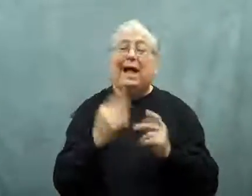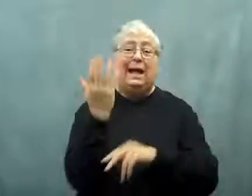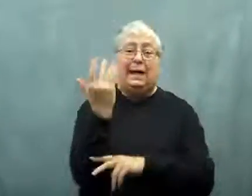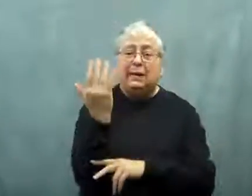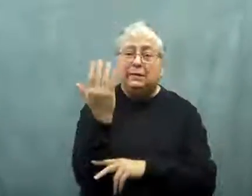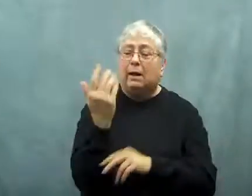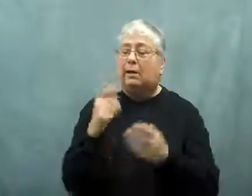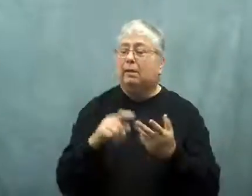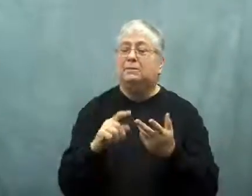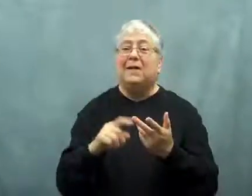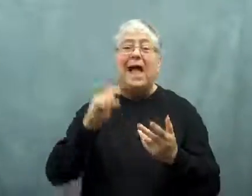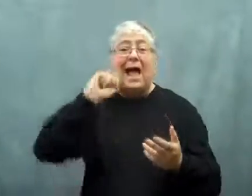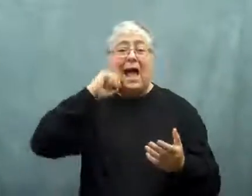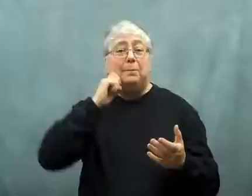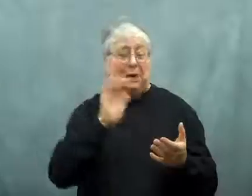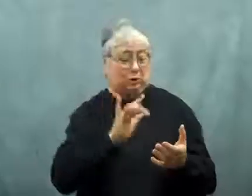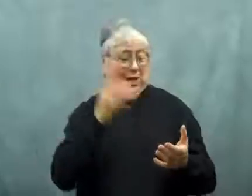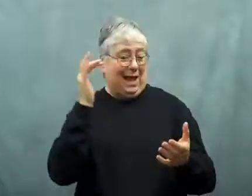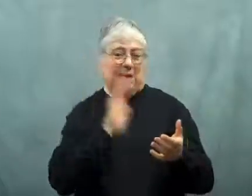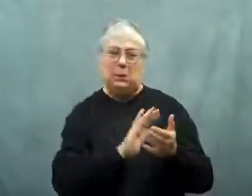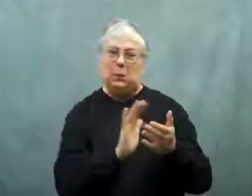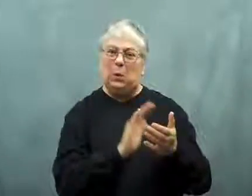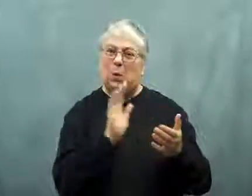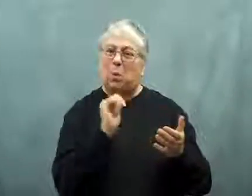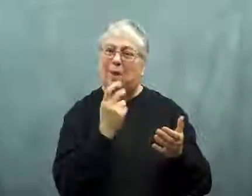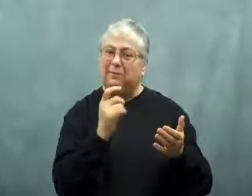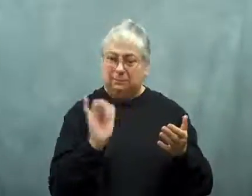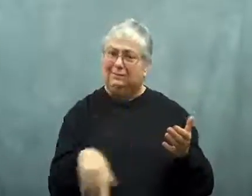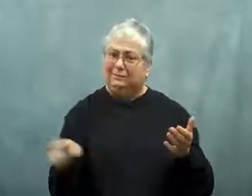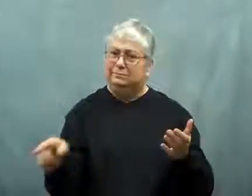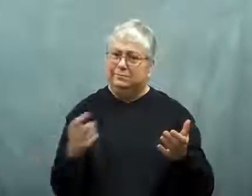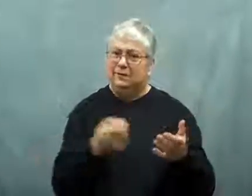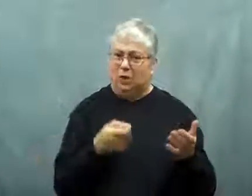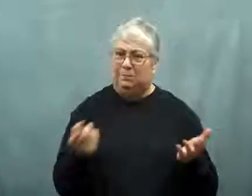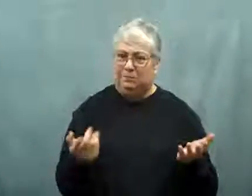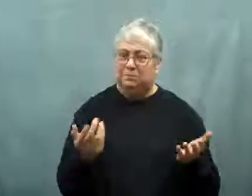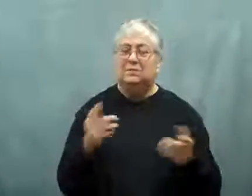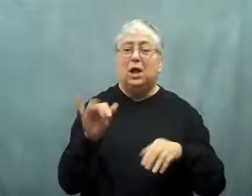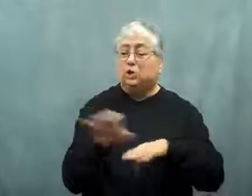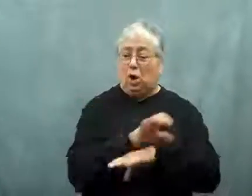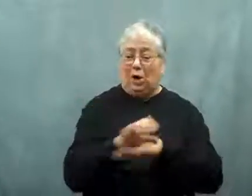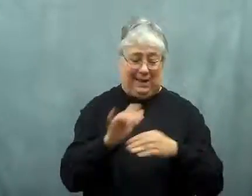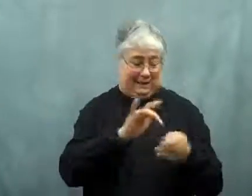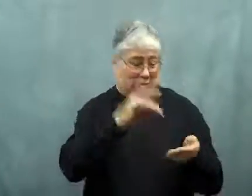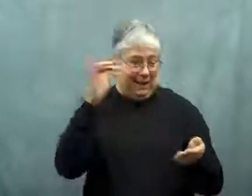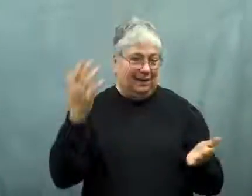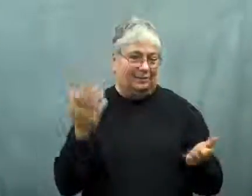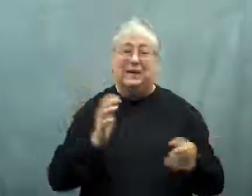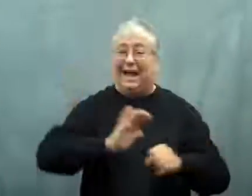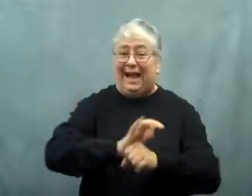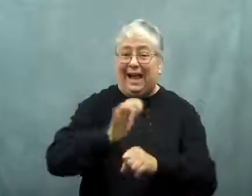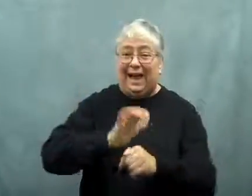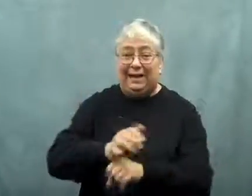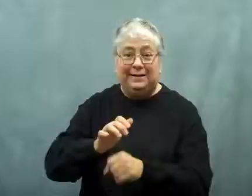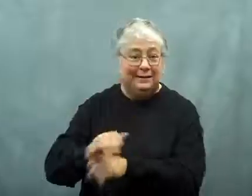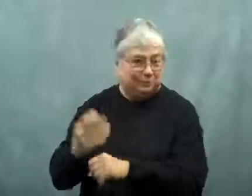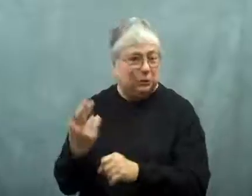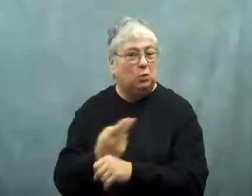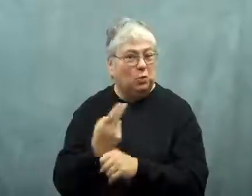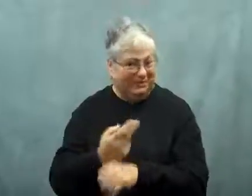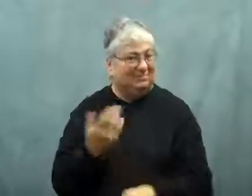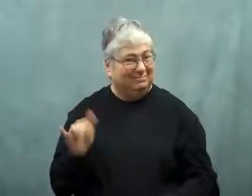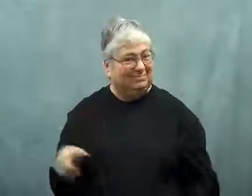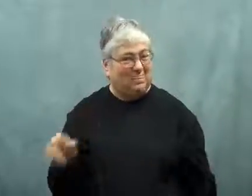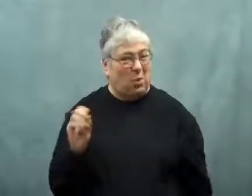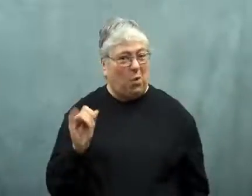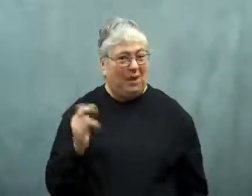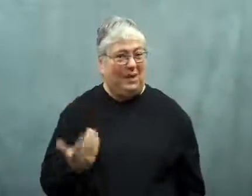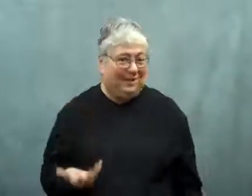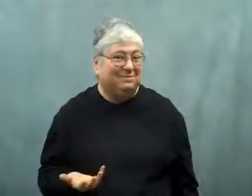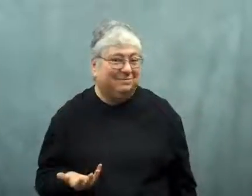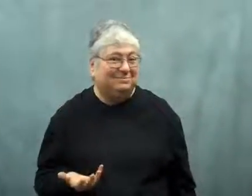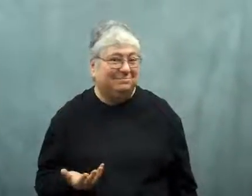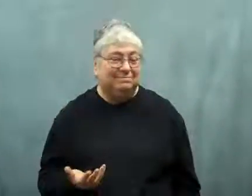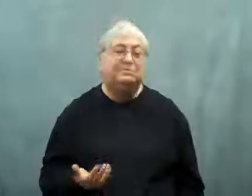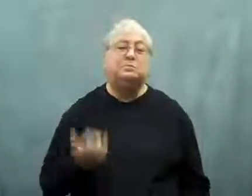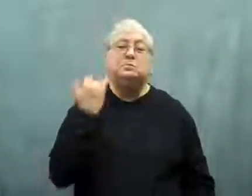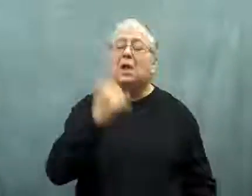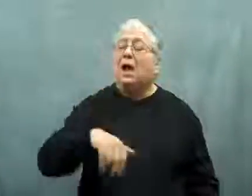It's also used to make candles, make apples look shiny,